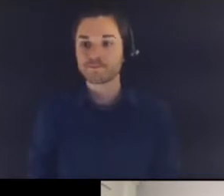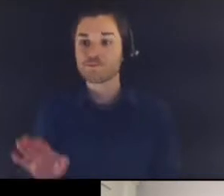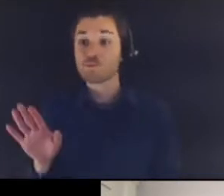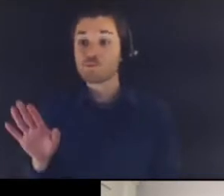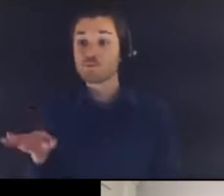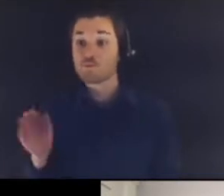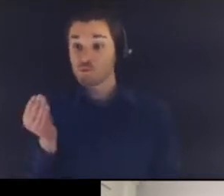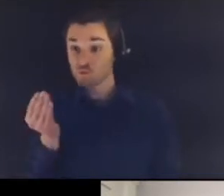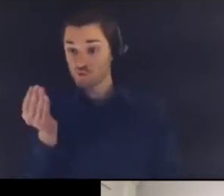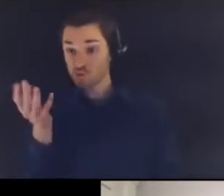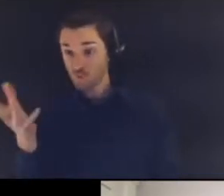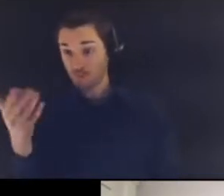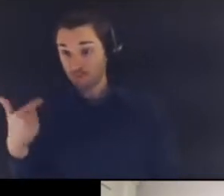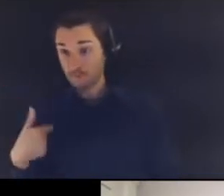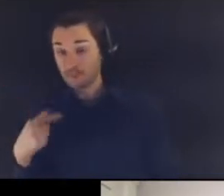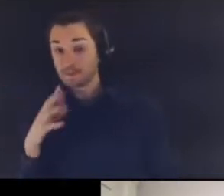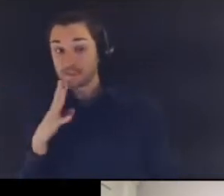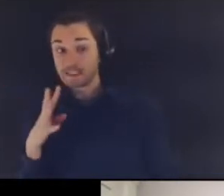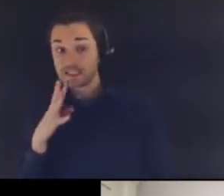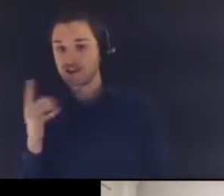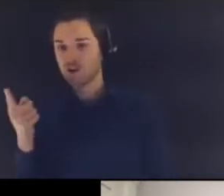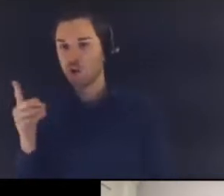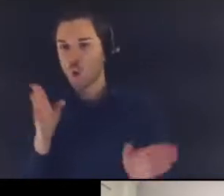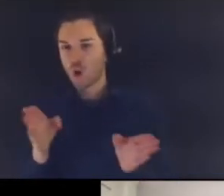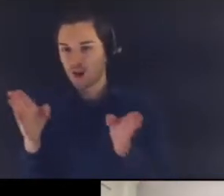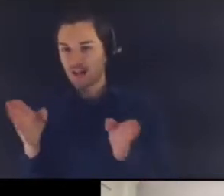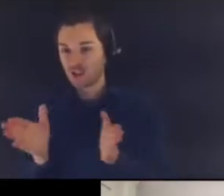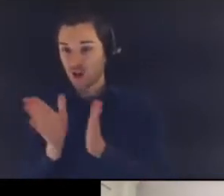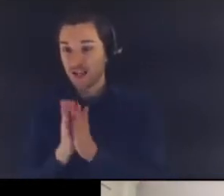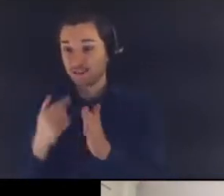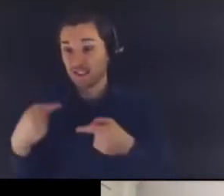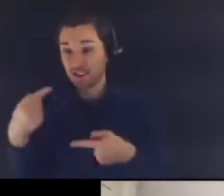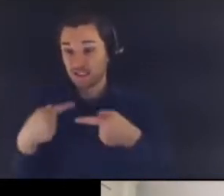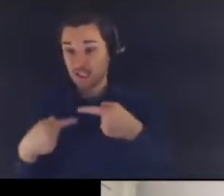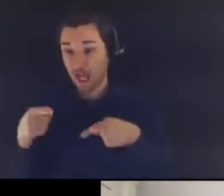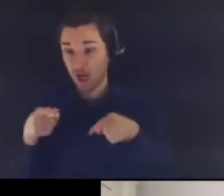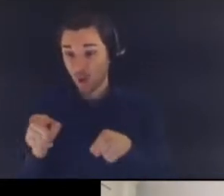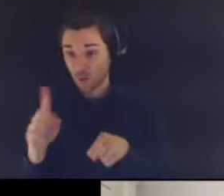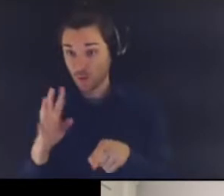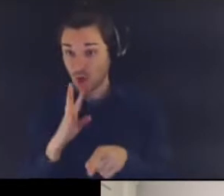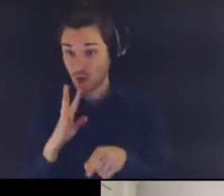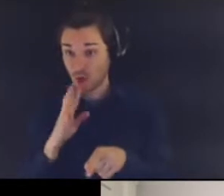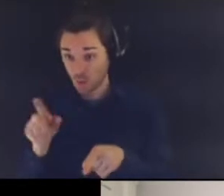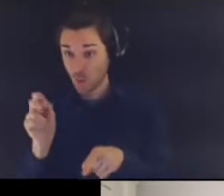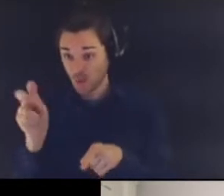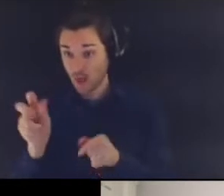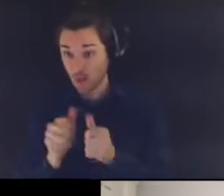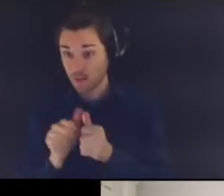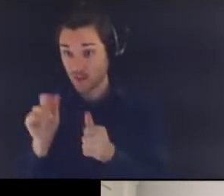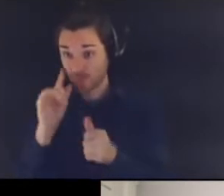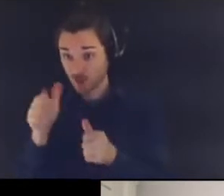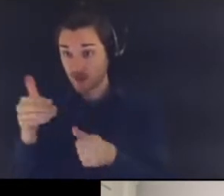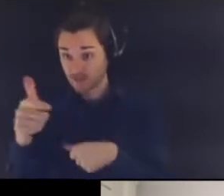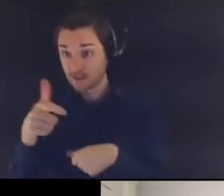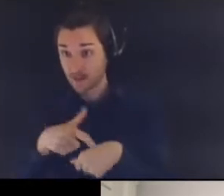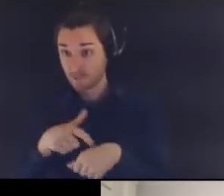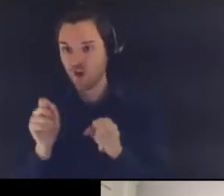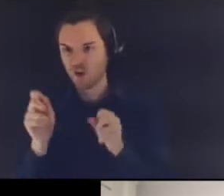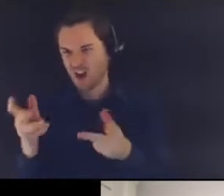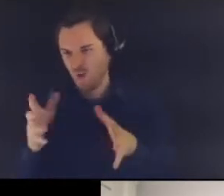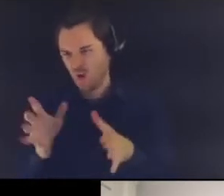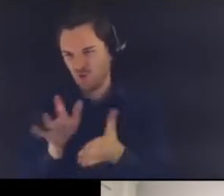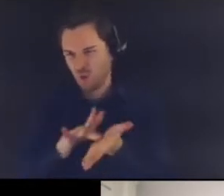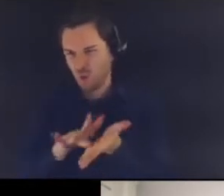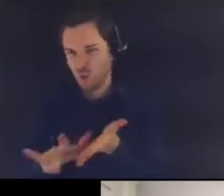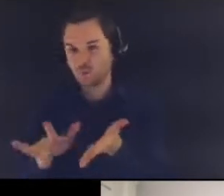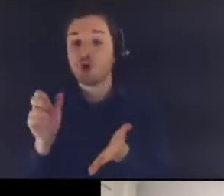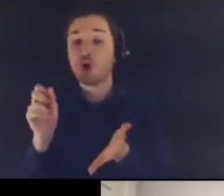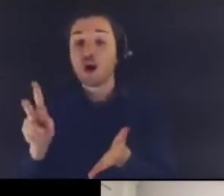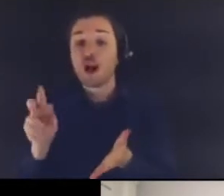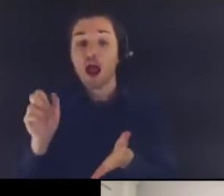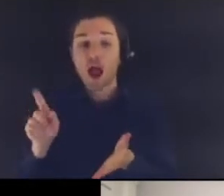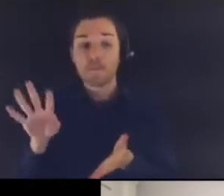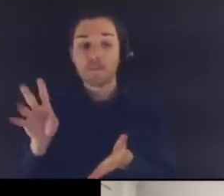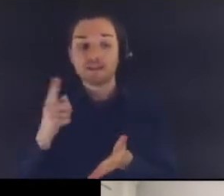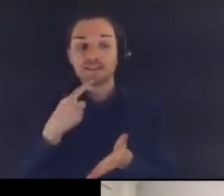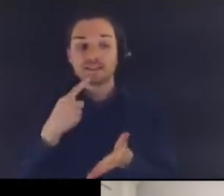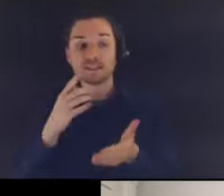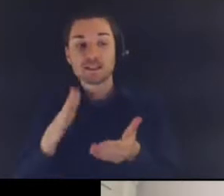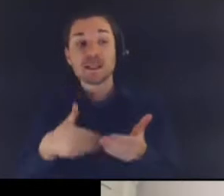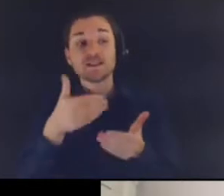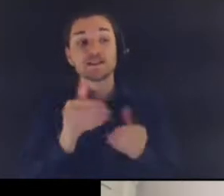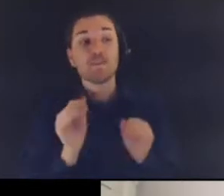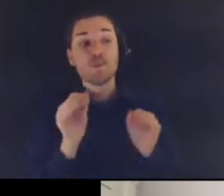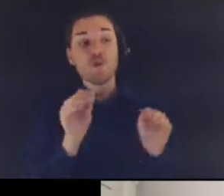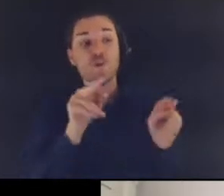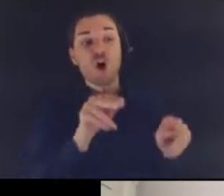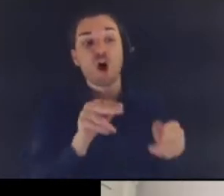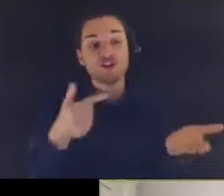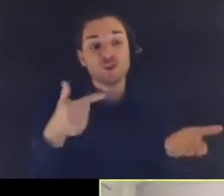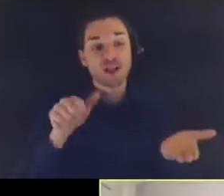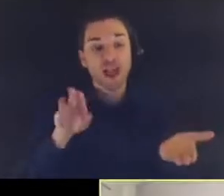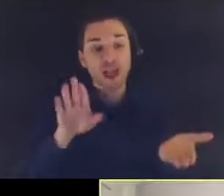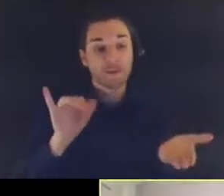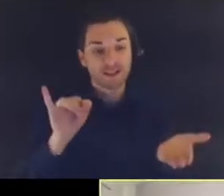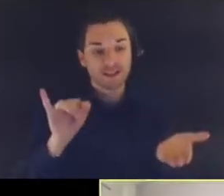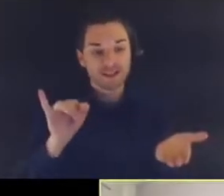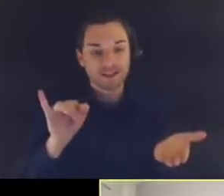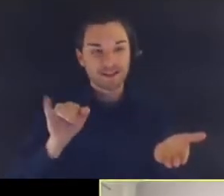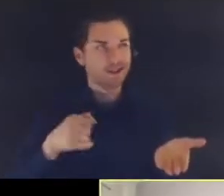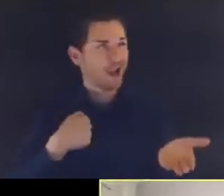Gabi Serrato Marks I really agree with everything Alex said,